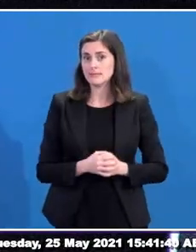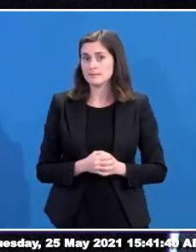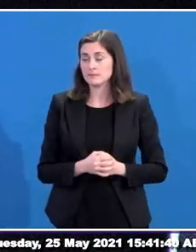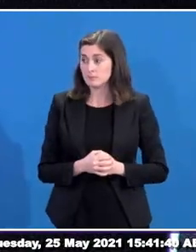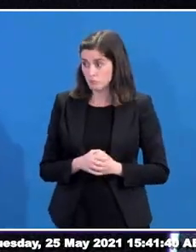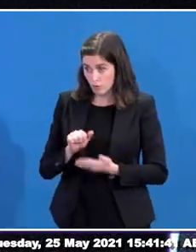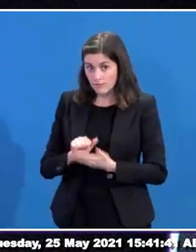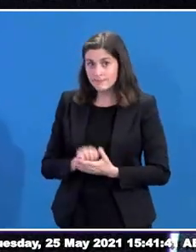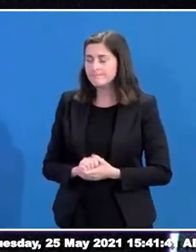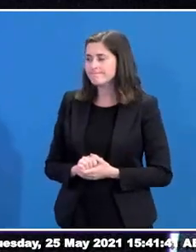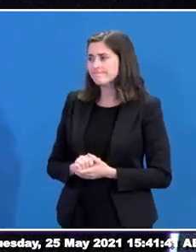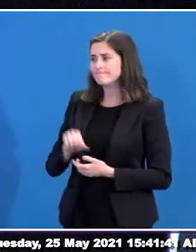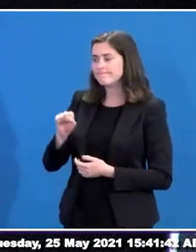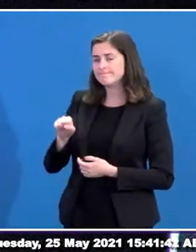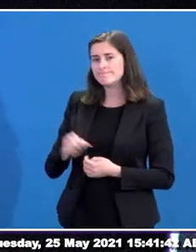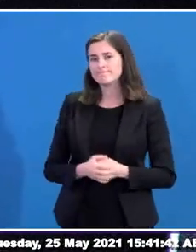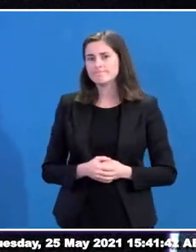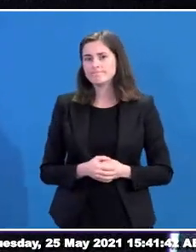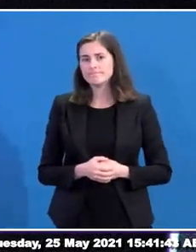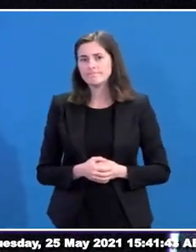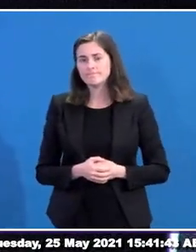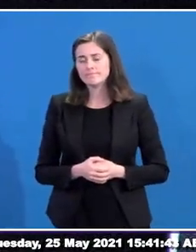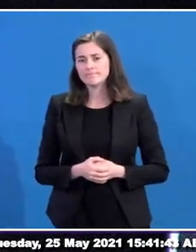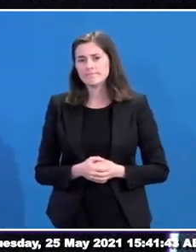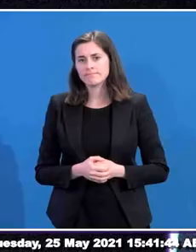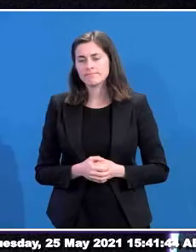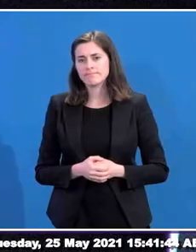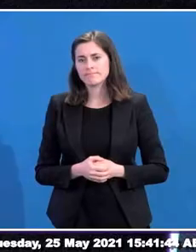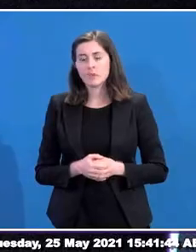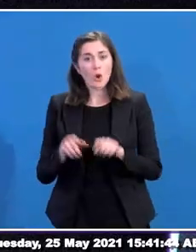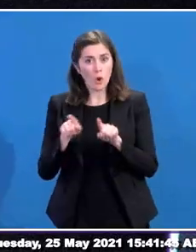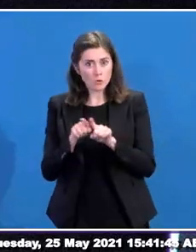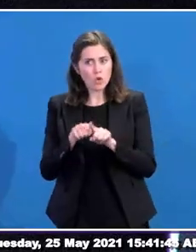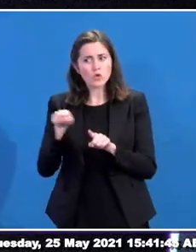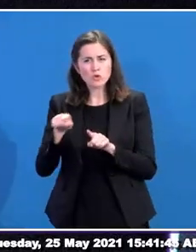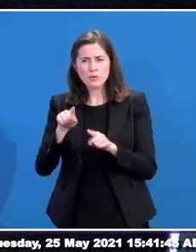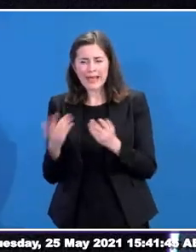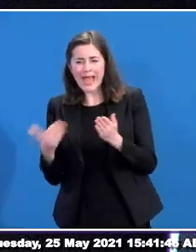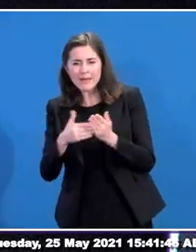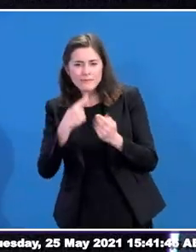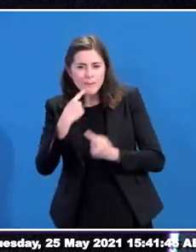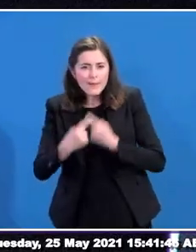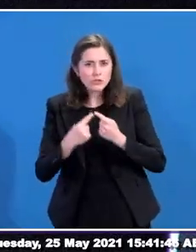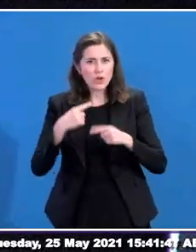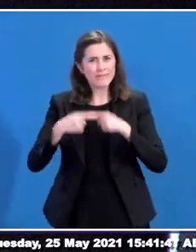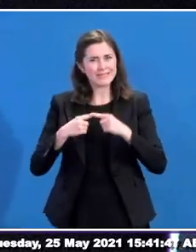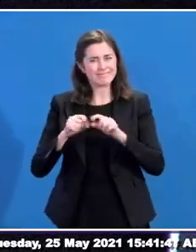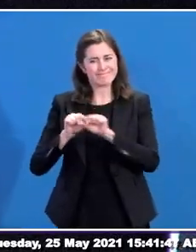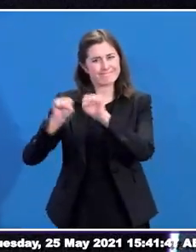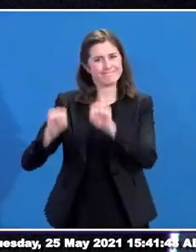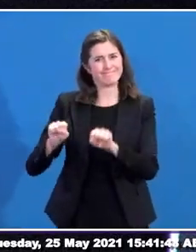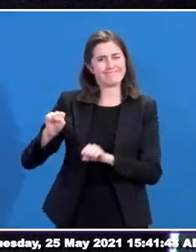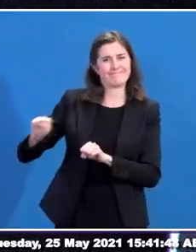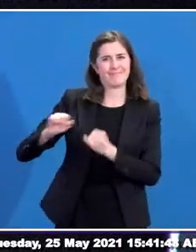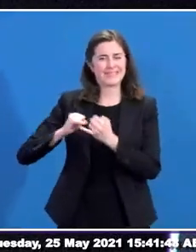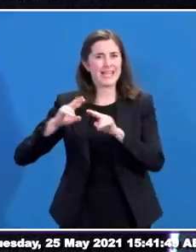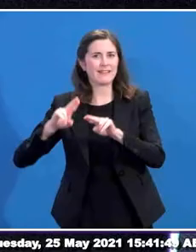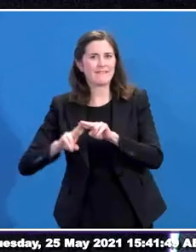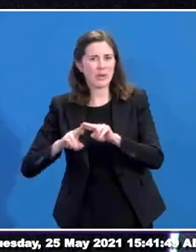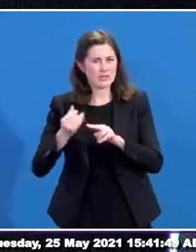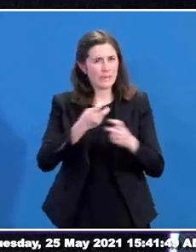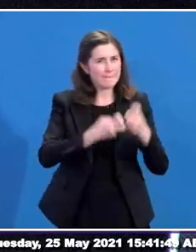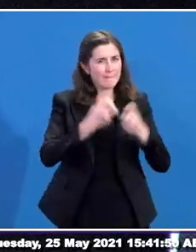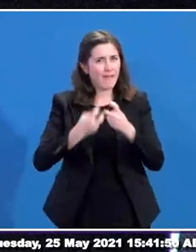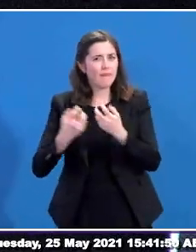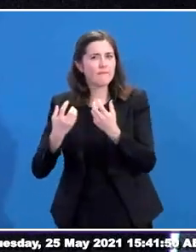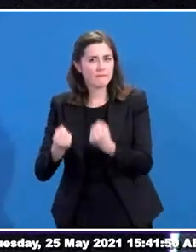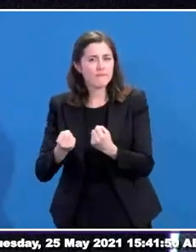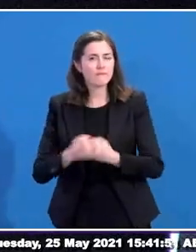And you also addressed the systemic issues and those systemic issues